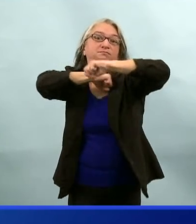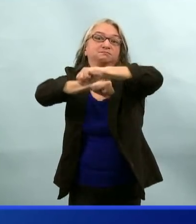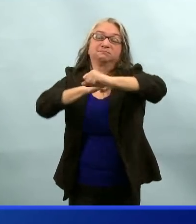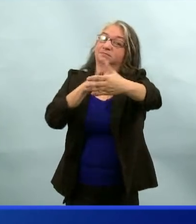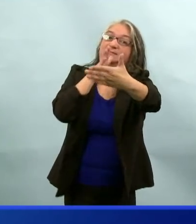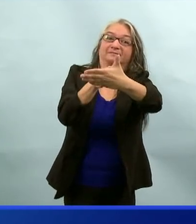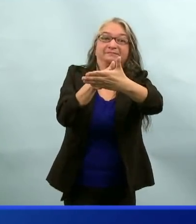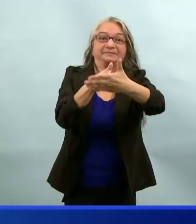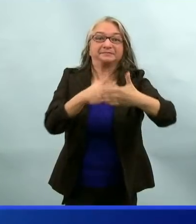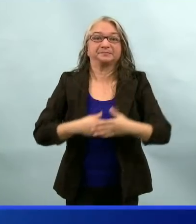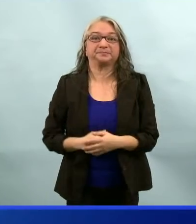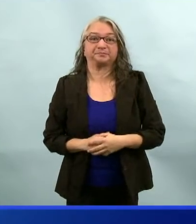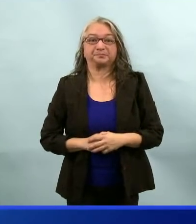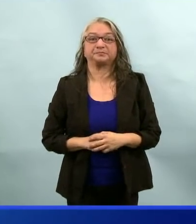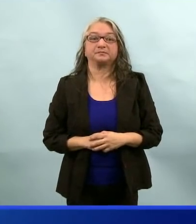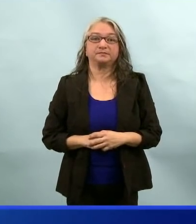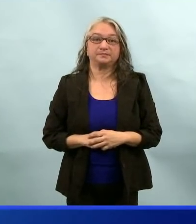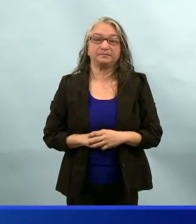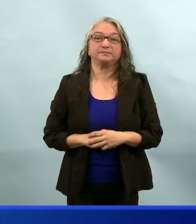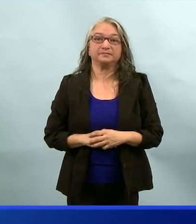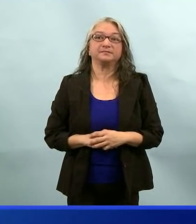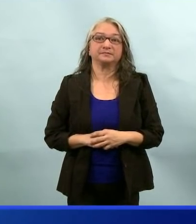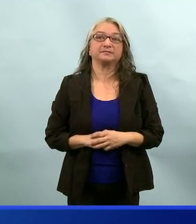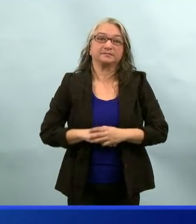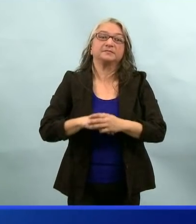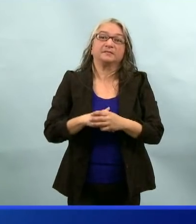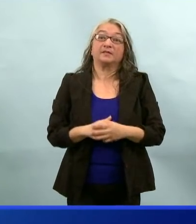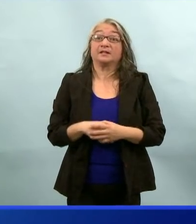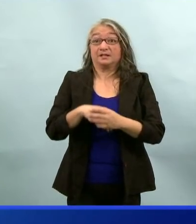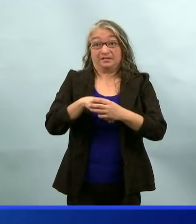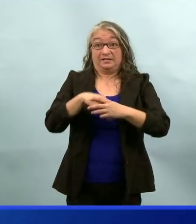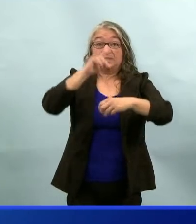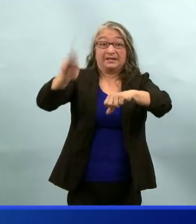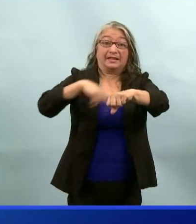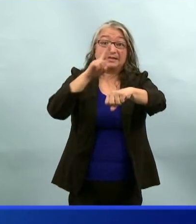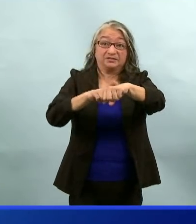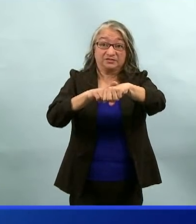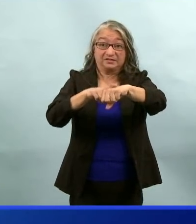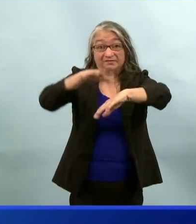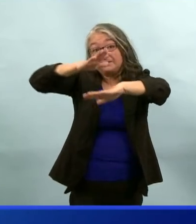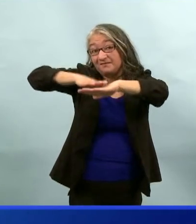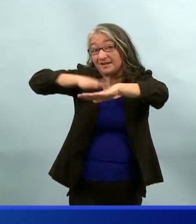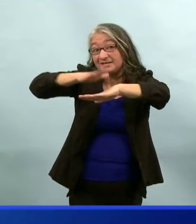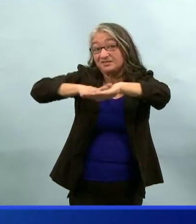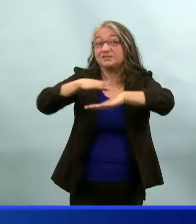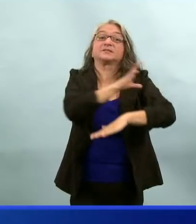on a separate note the national advisory committee on immunization recently updated its